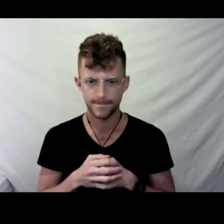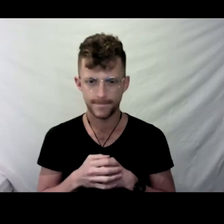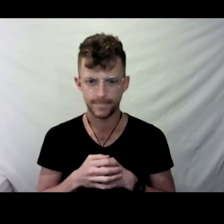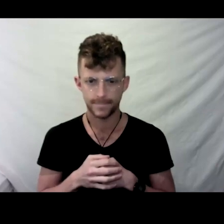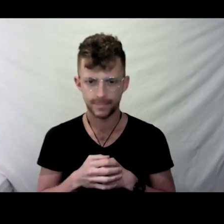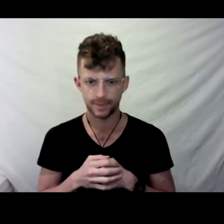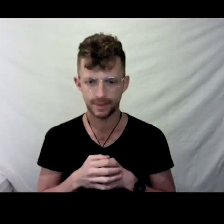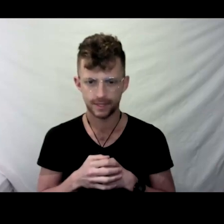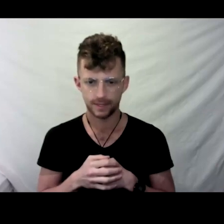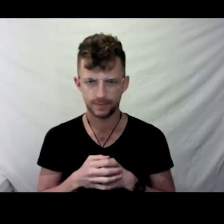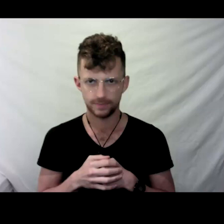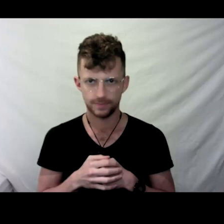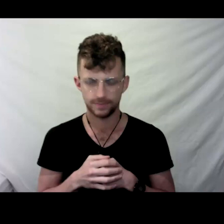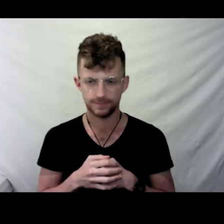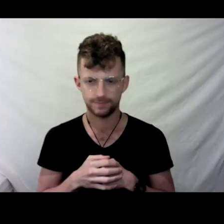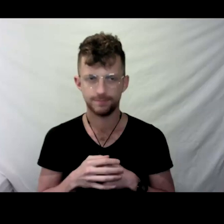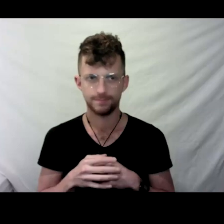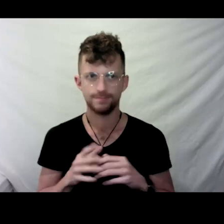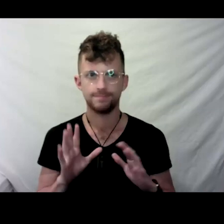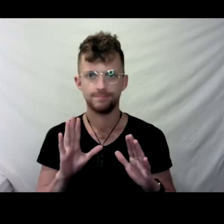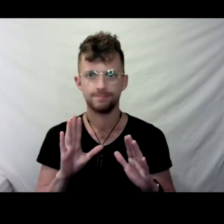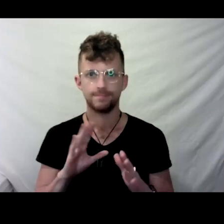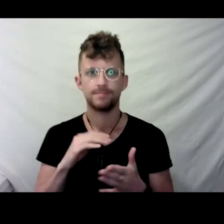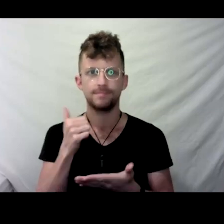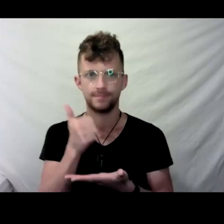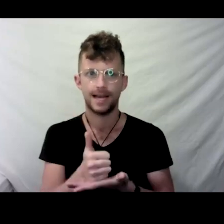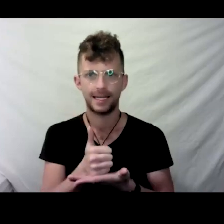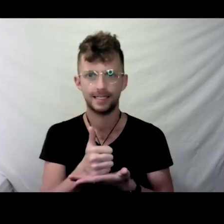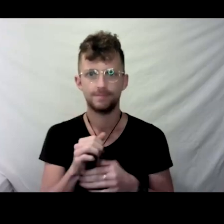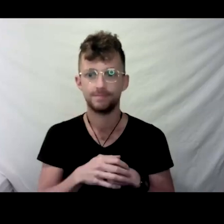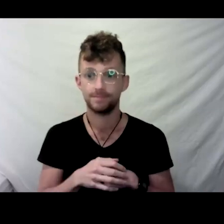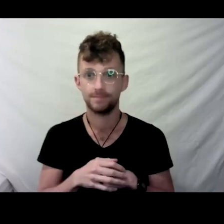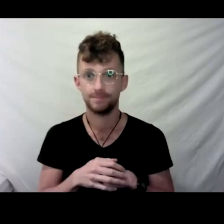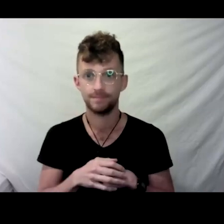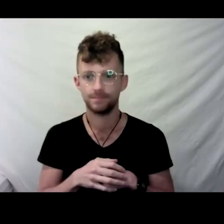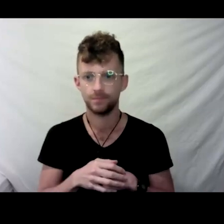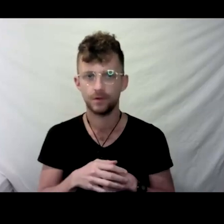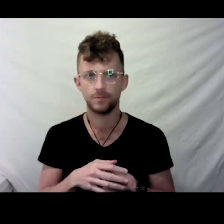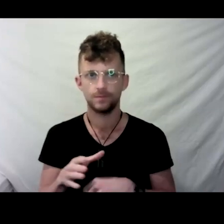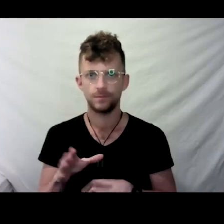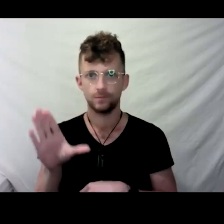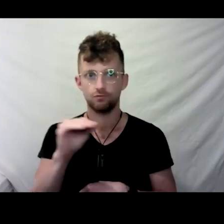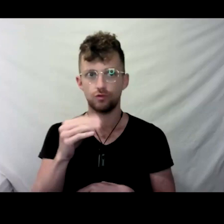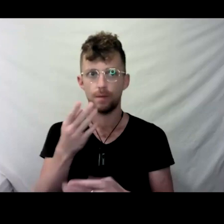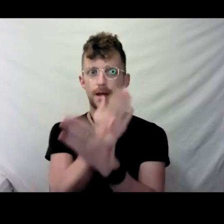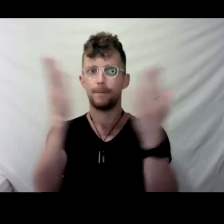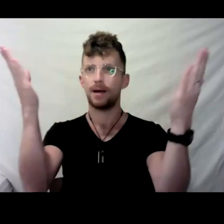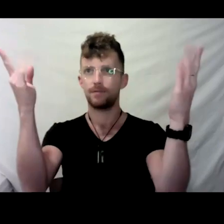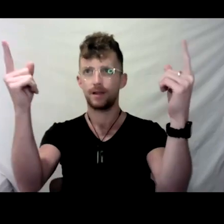Haumi e, hui e, tāiki e! Come forth from above, below, within, and from,